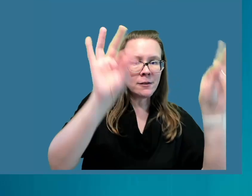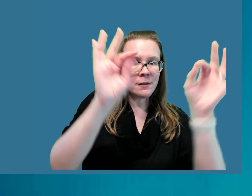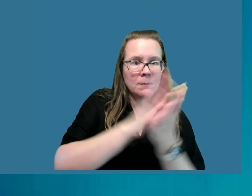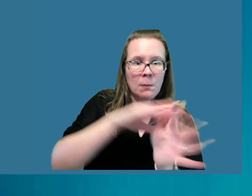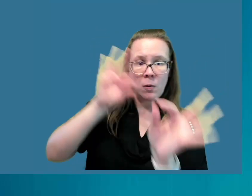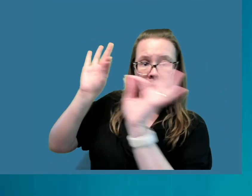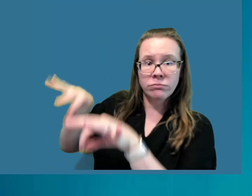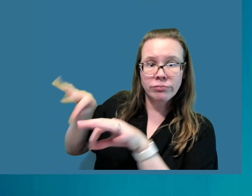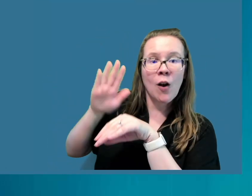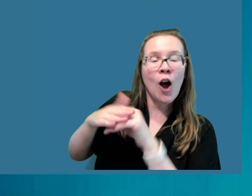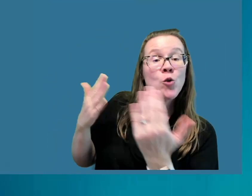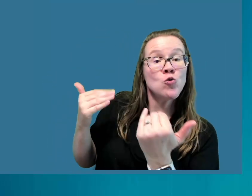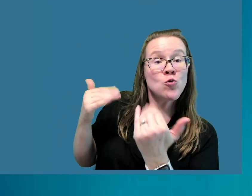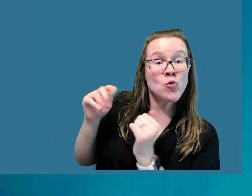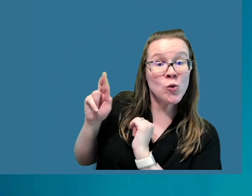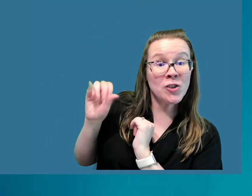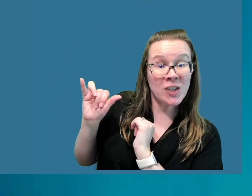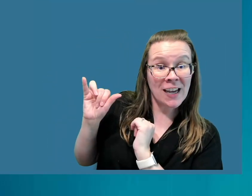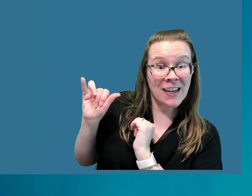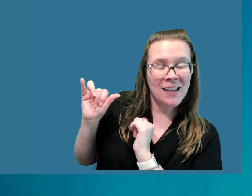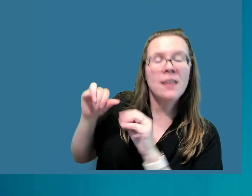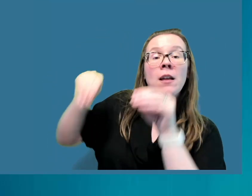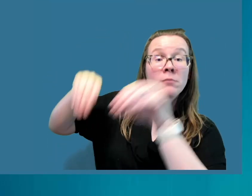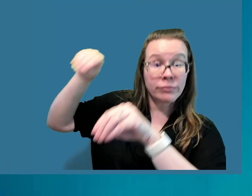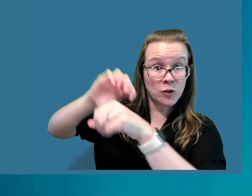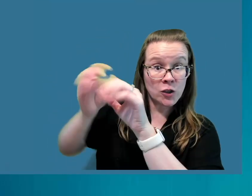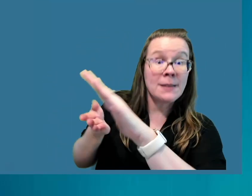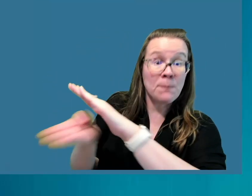but once I've taken the cookies off, I can take the paper off. And it's not hot, and set it on the